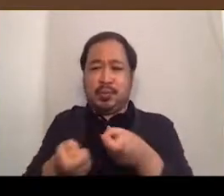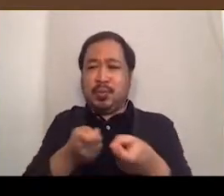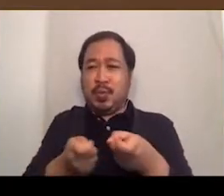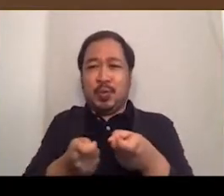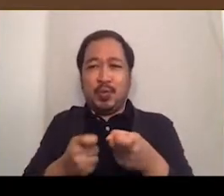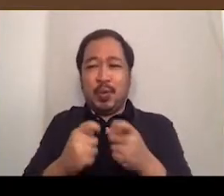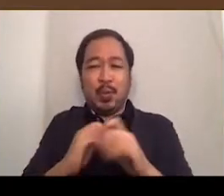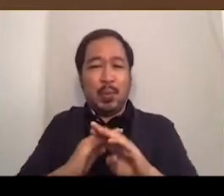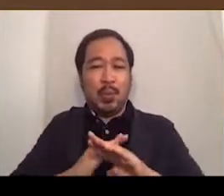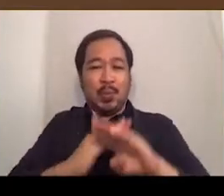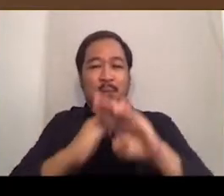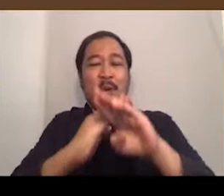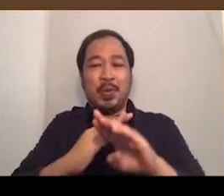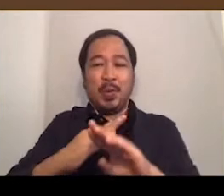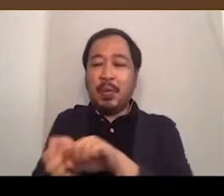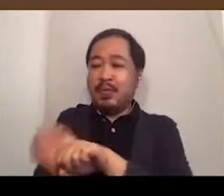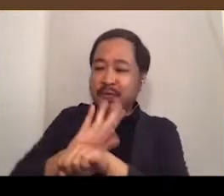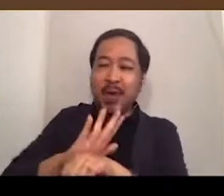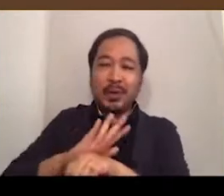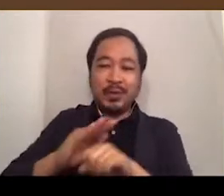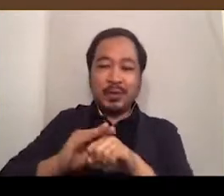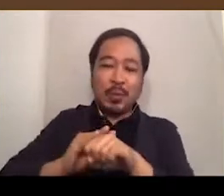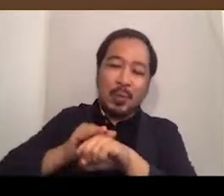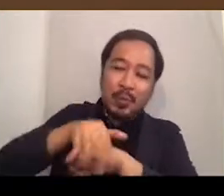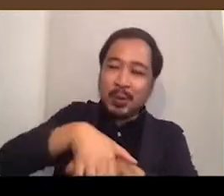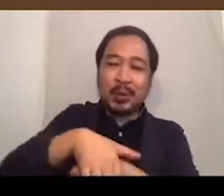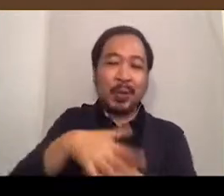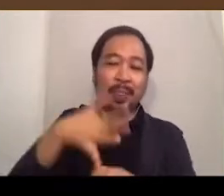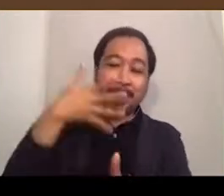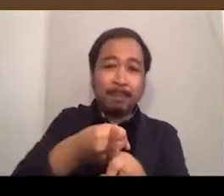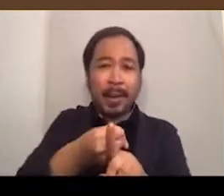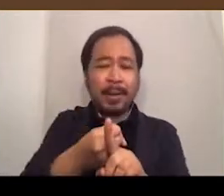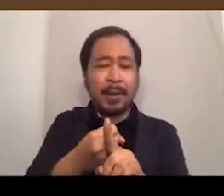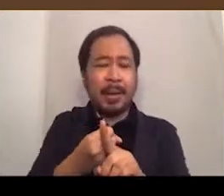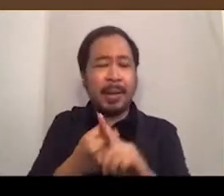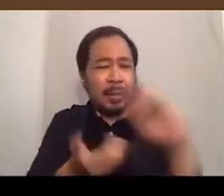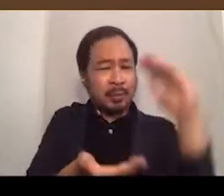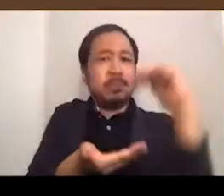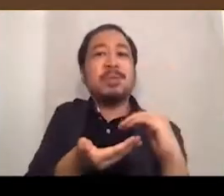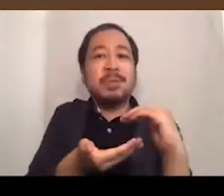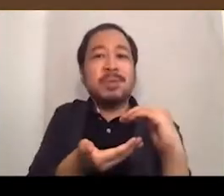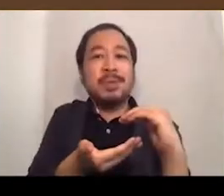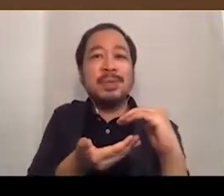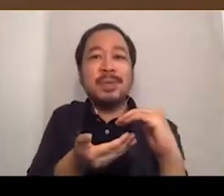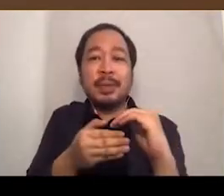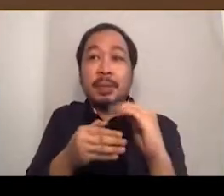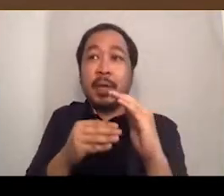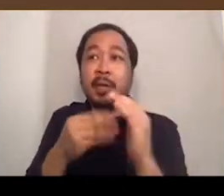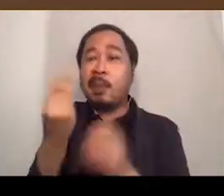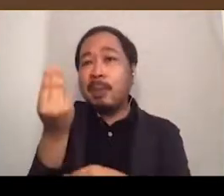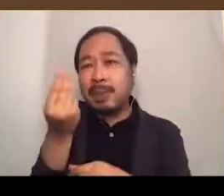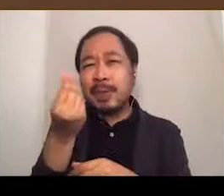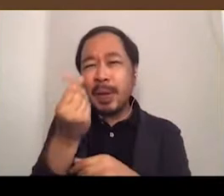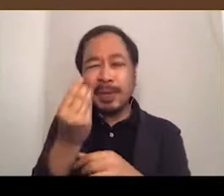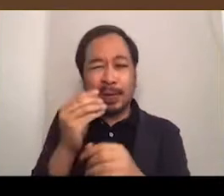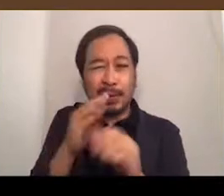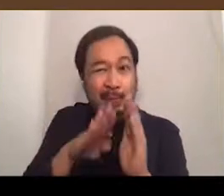on society and the economy, especially on persons with disabilities.